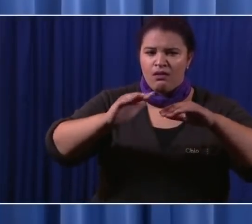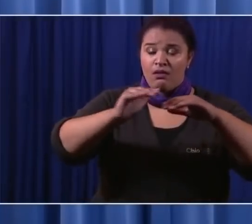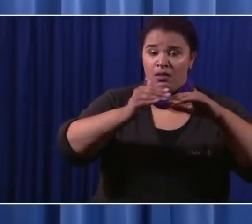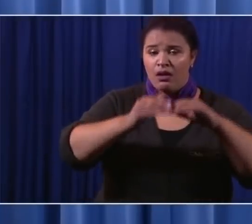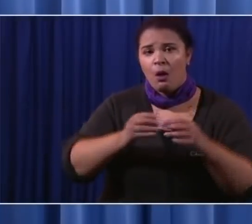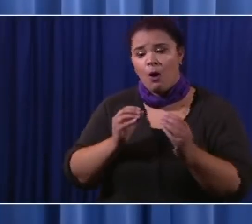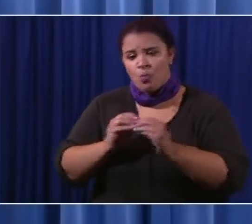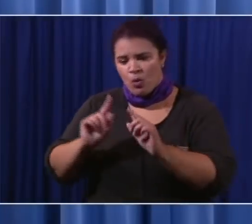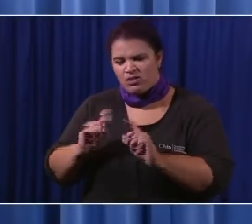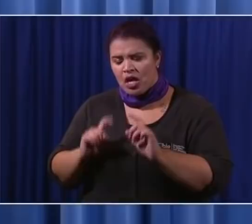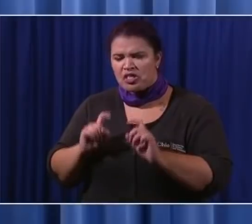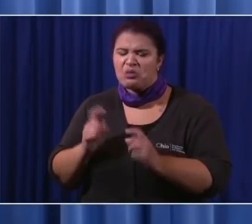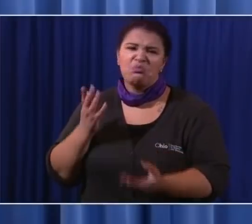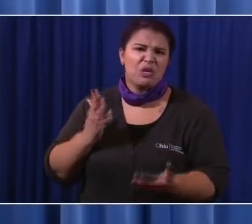HELLO, GOVERNOR. THIS IS LUIS GUILLORME WITH OHIO TELEVISION.